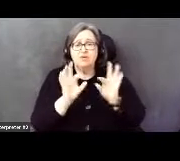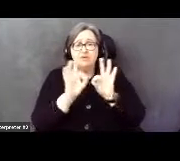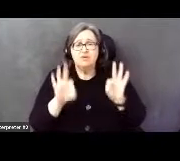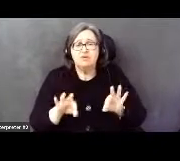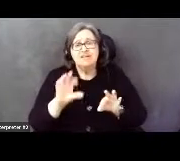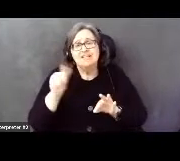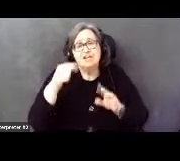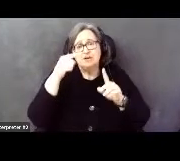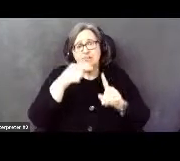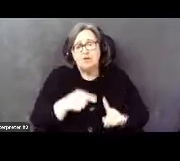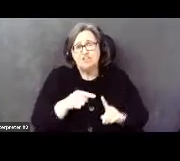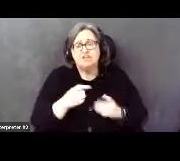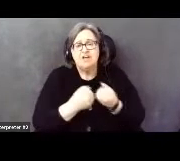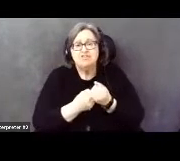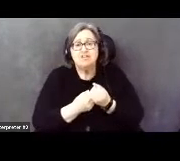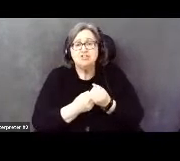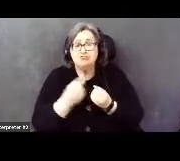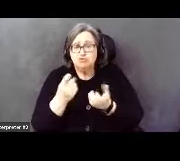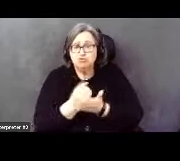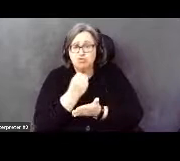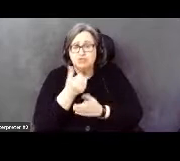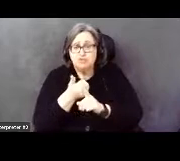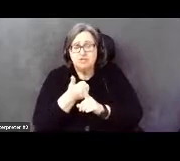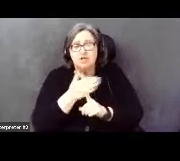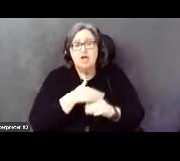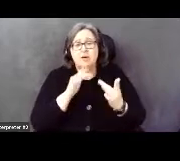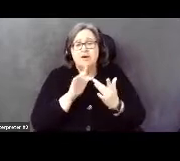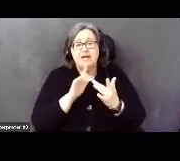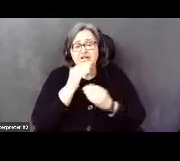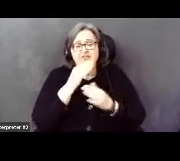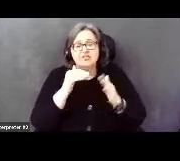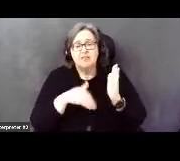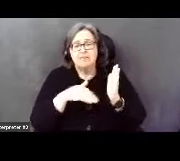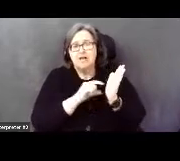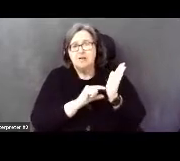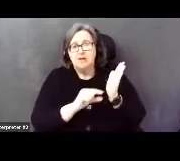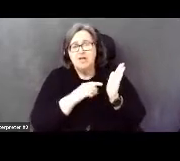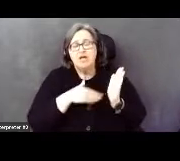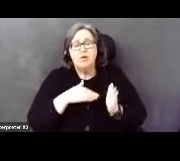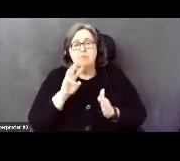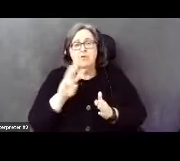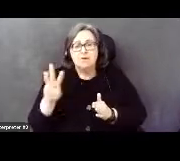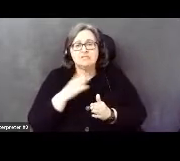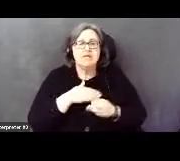advocacy and use it yourself. My contact information is at the bottom of that form and my web site